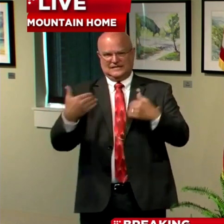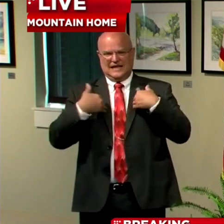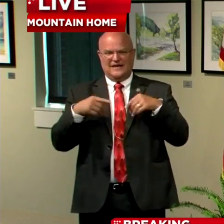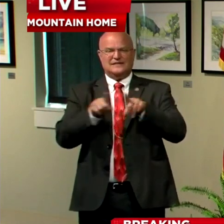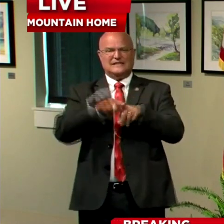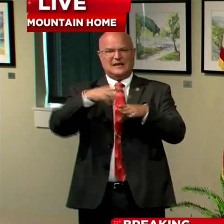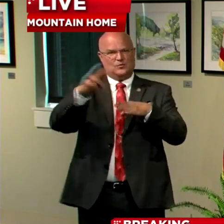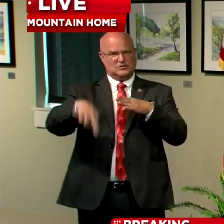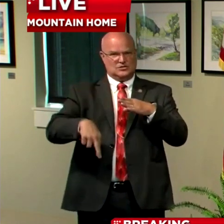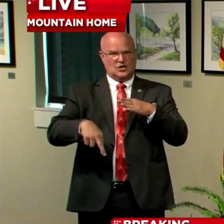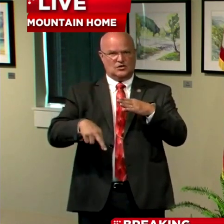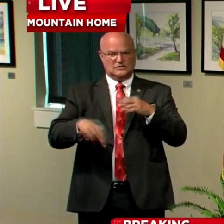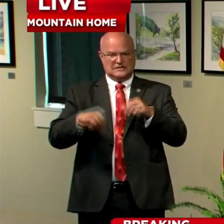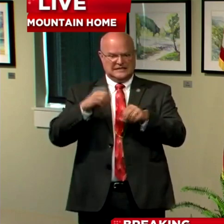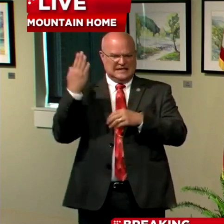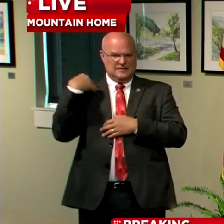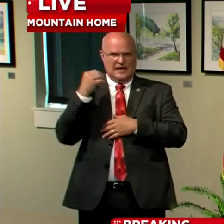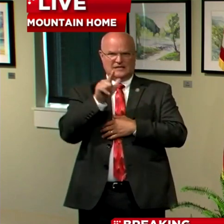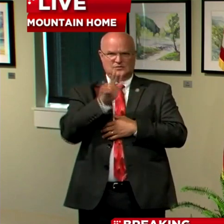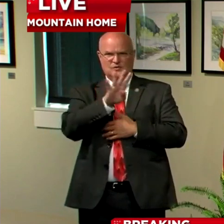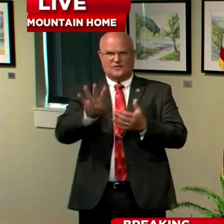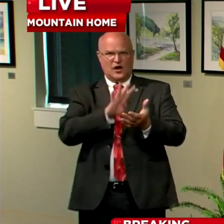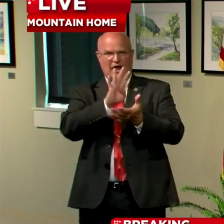I THINK WE ALL KNOW THE THINGS